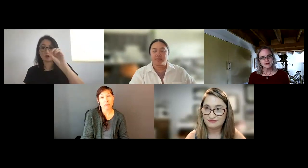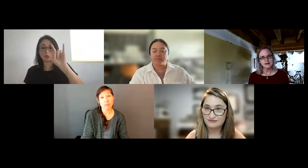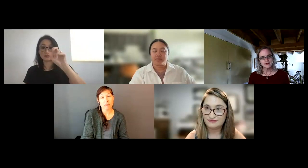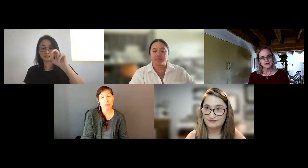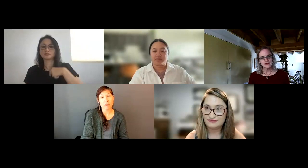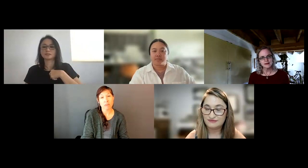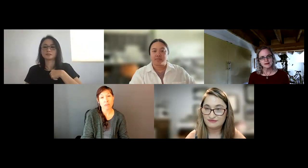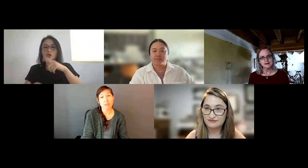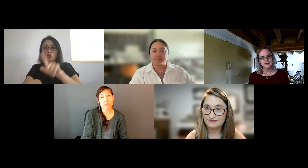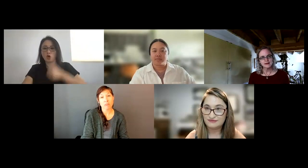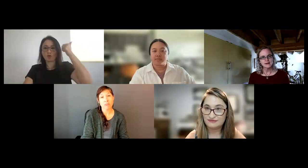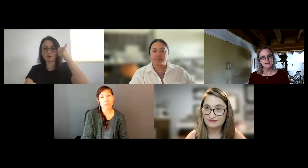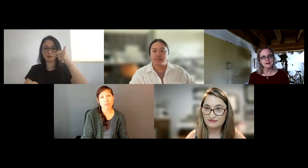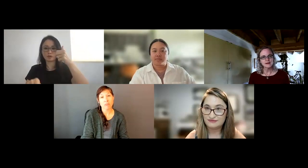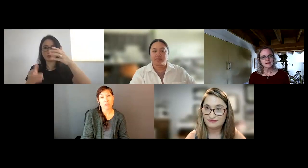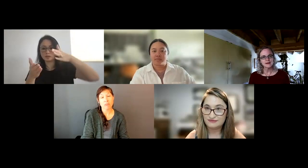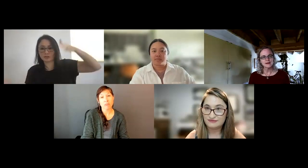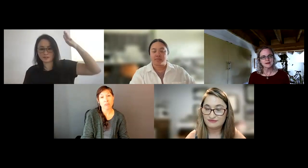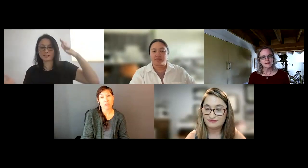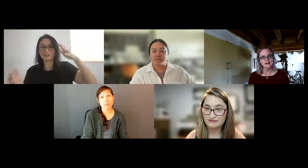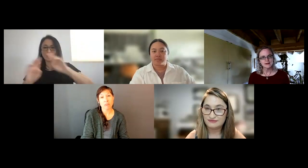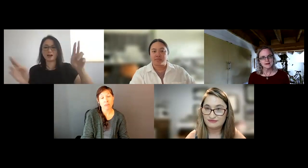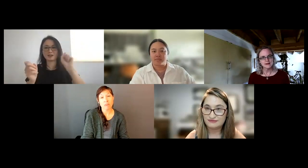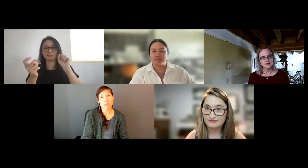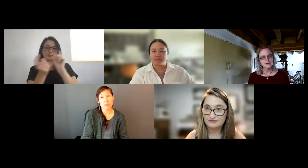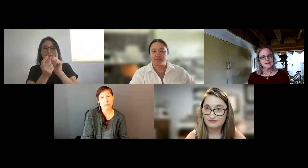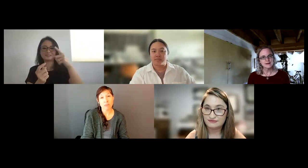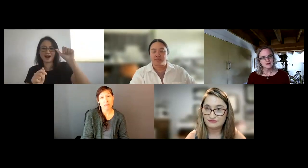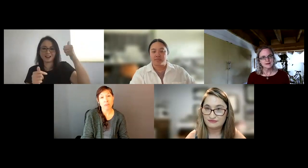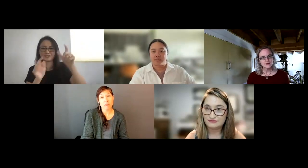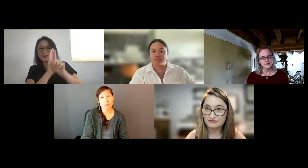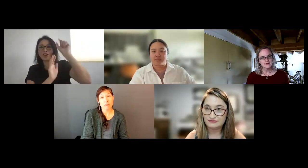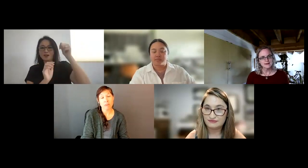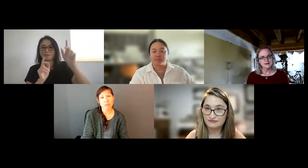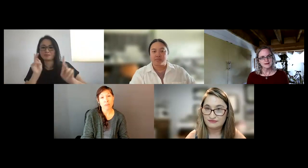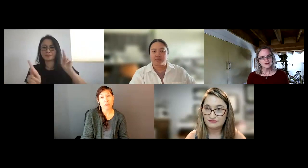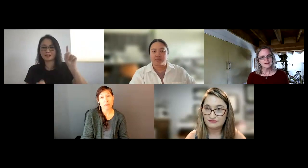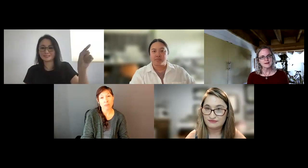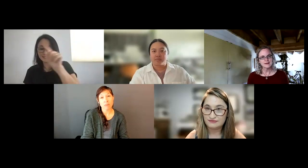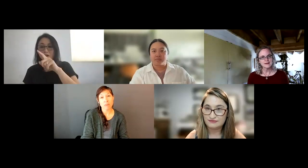"you know, we would need to like..." Like in San Francisco, a leg might be one size